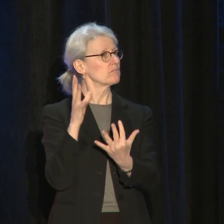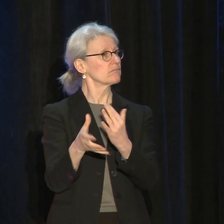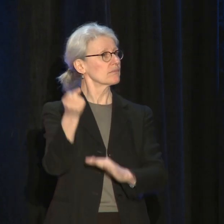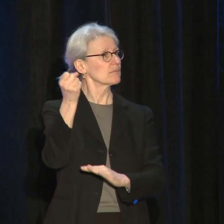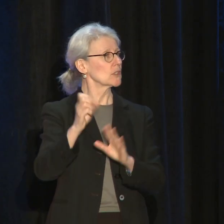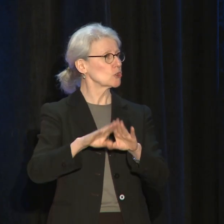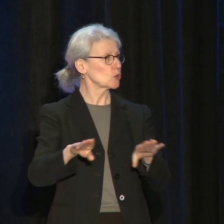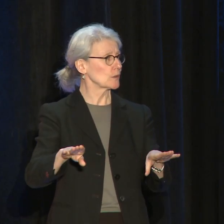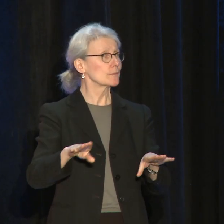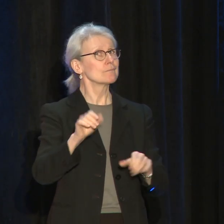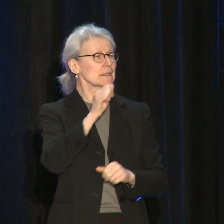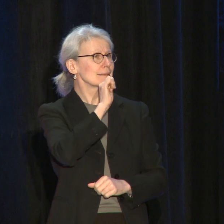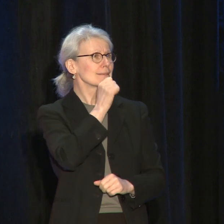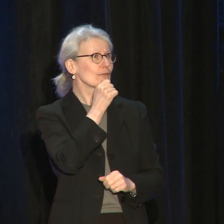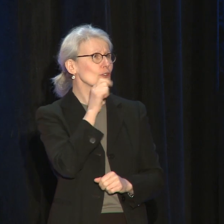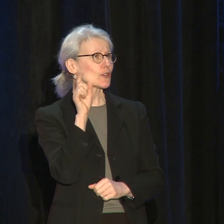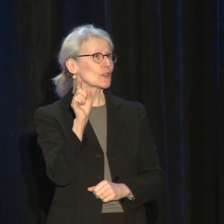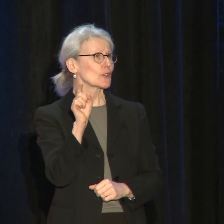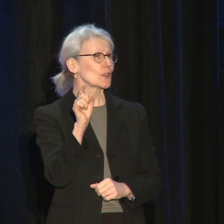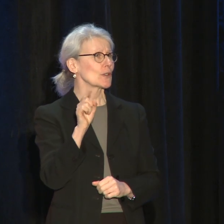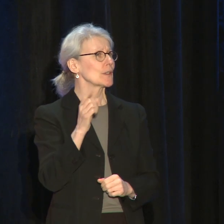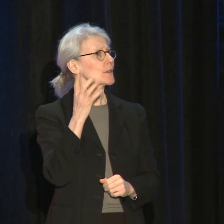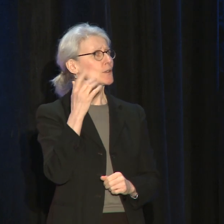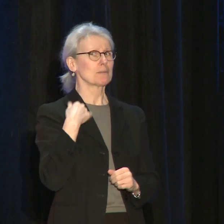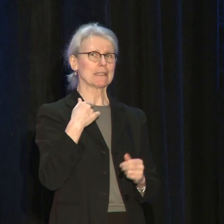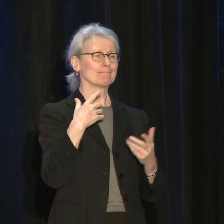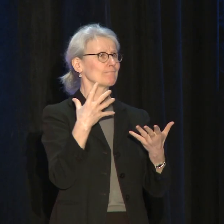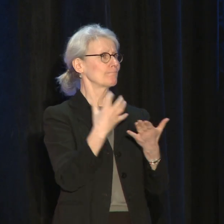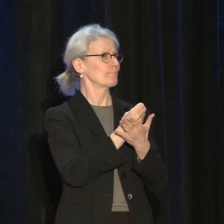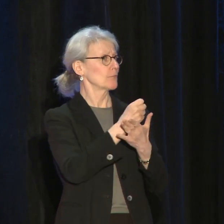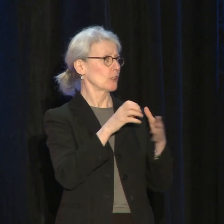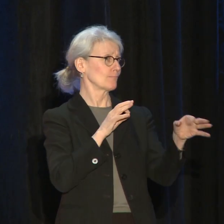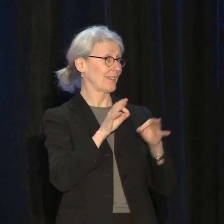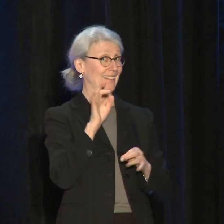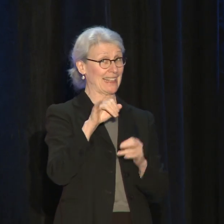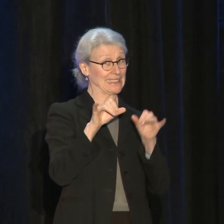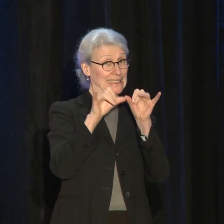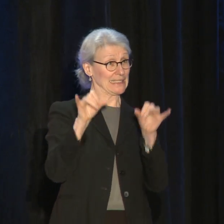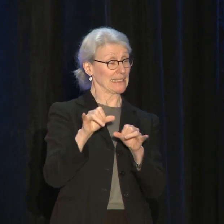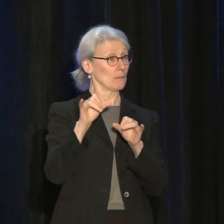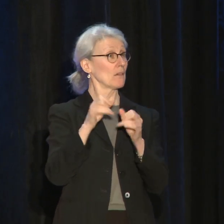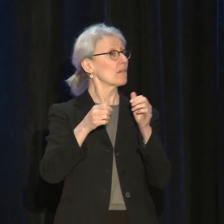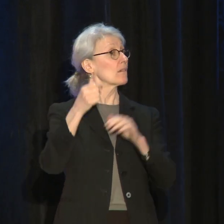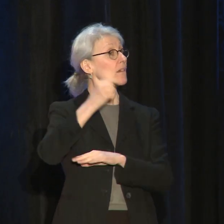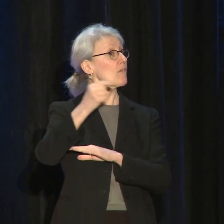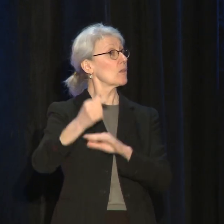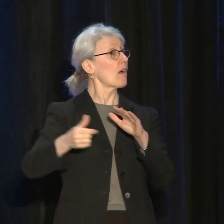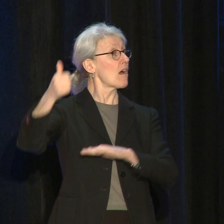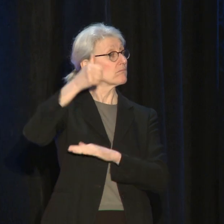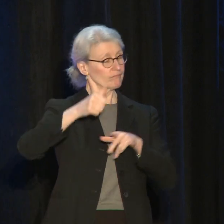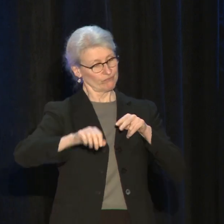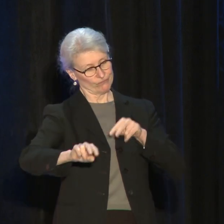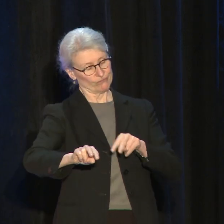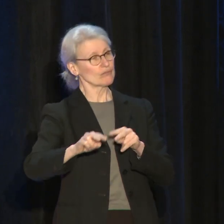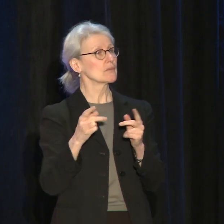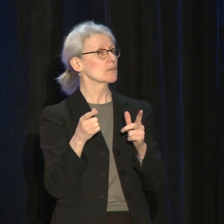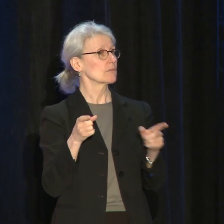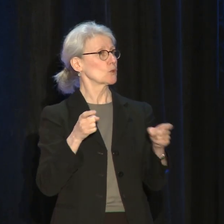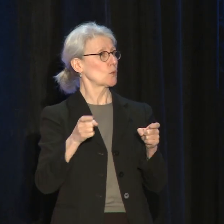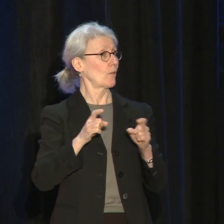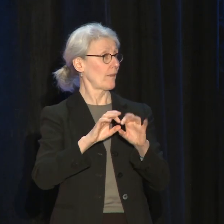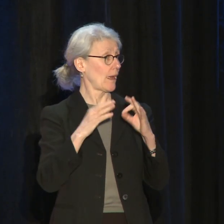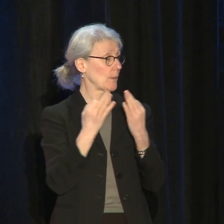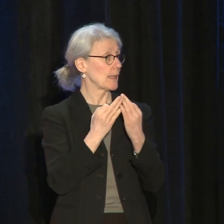today why we need to abolish this system of family policing and reimagine child well-being.